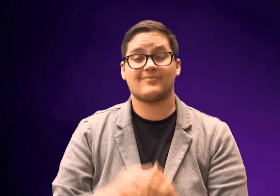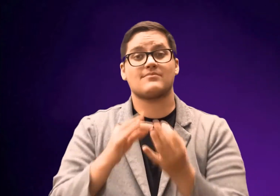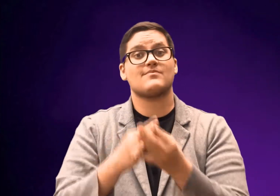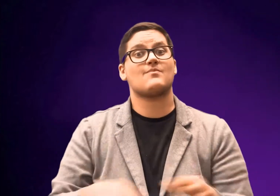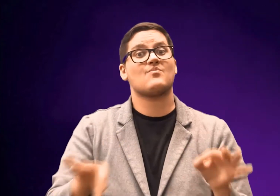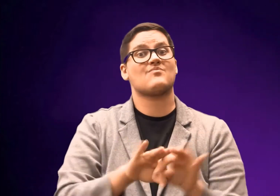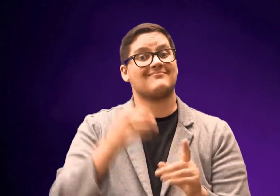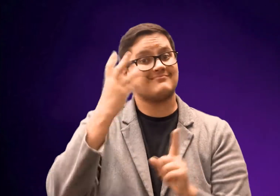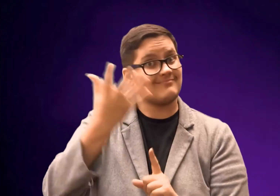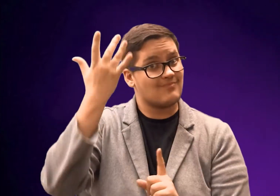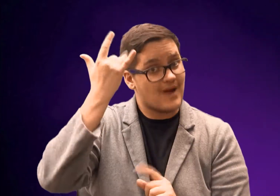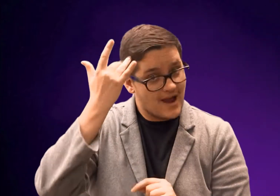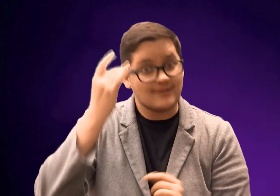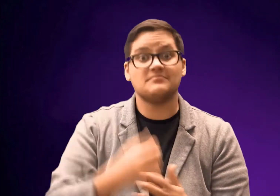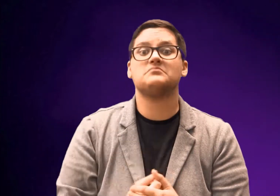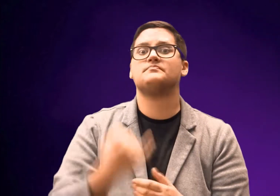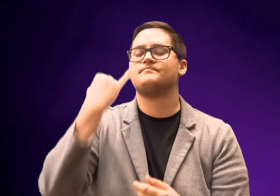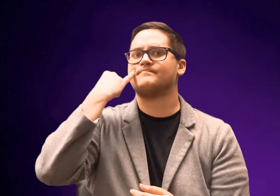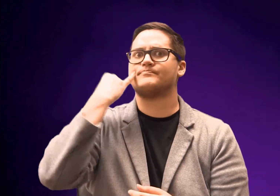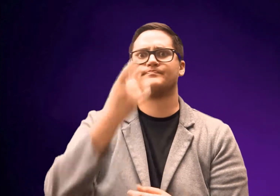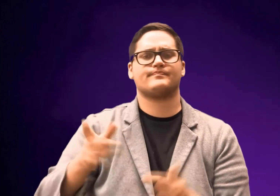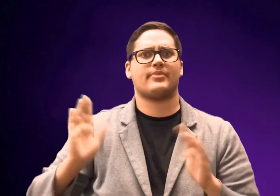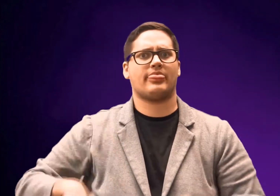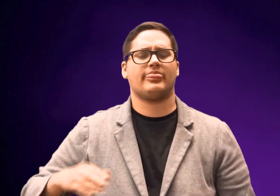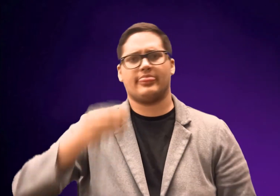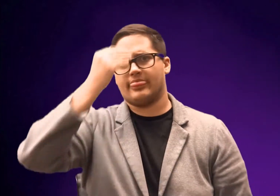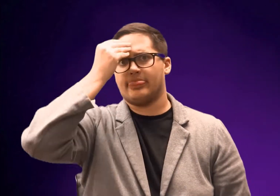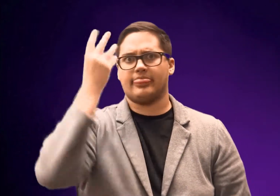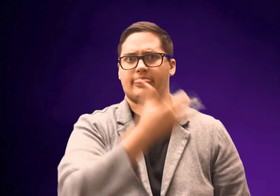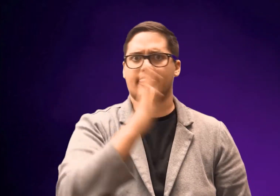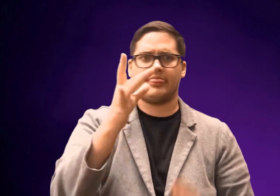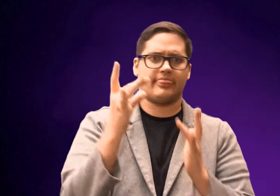This is important information because, if you have not told your spouse or